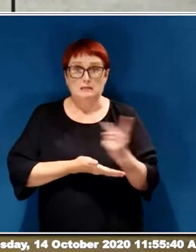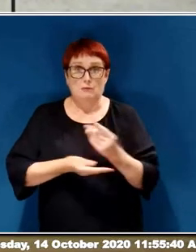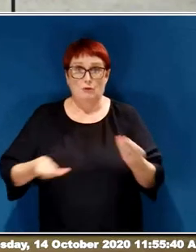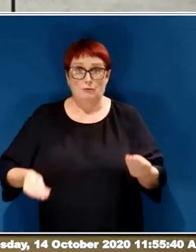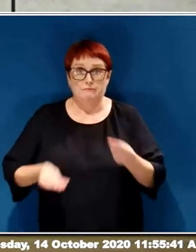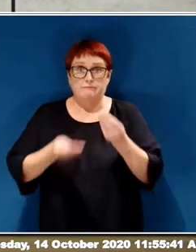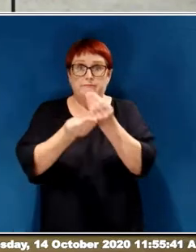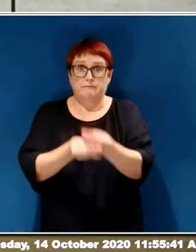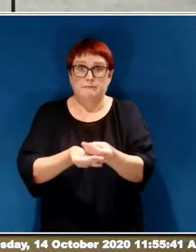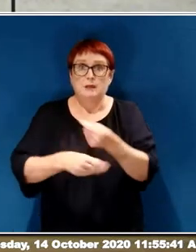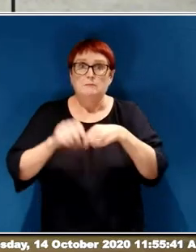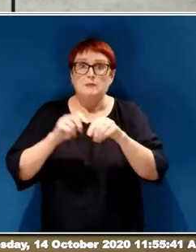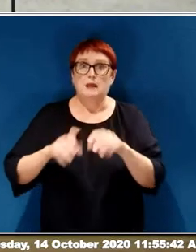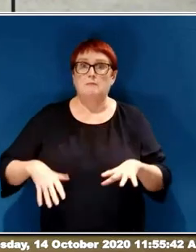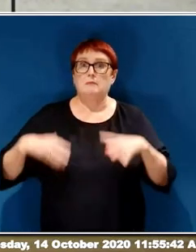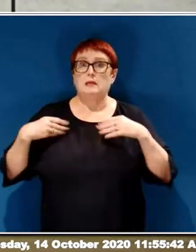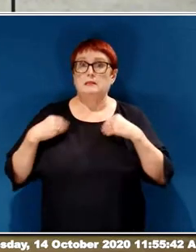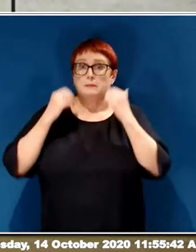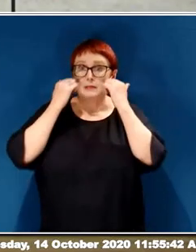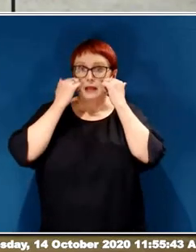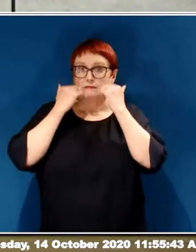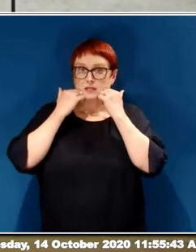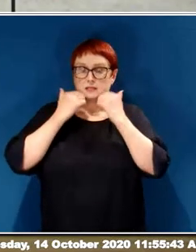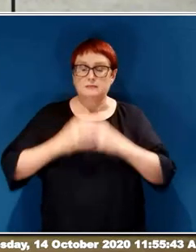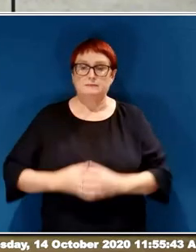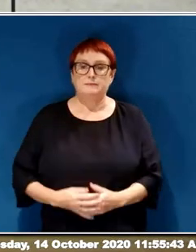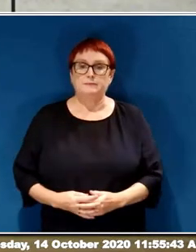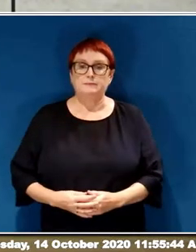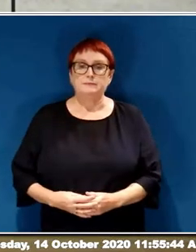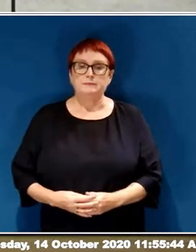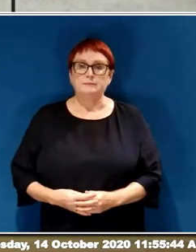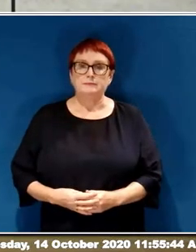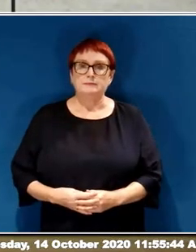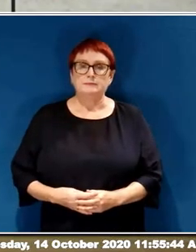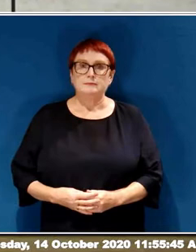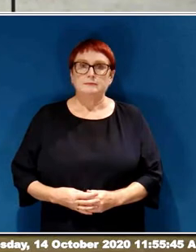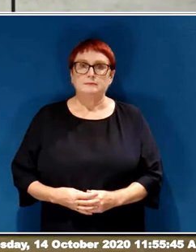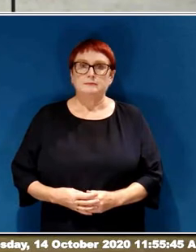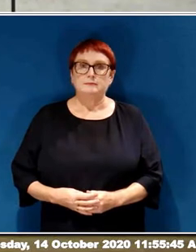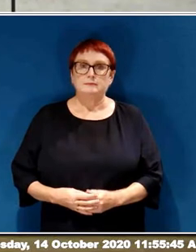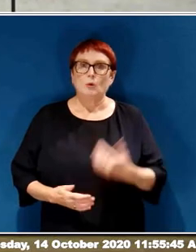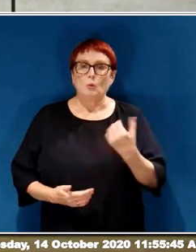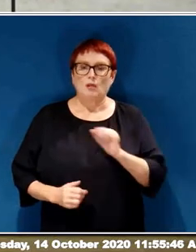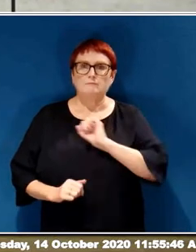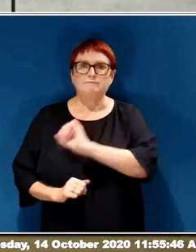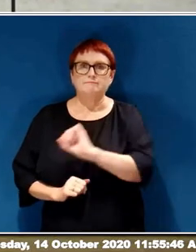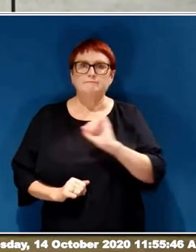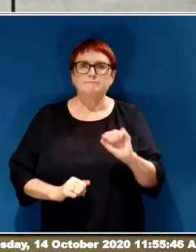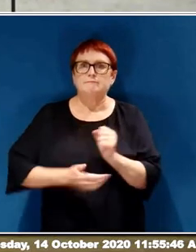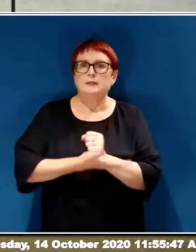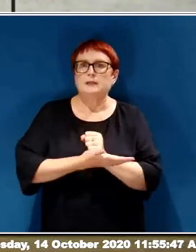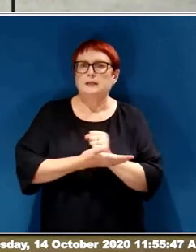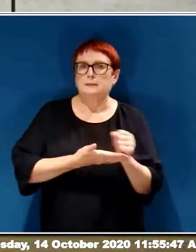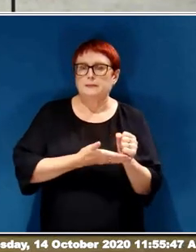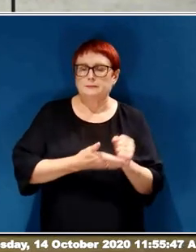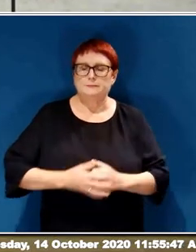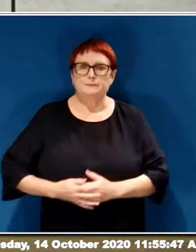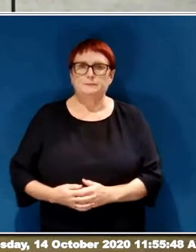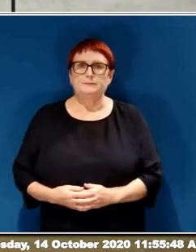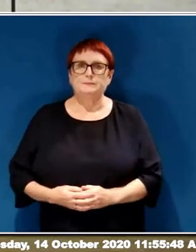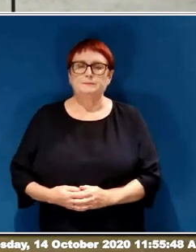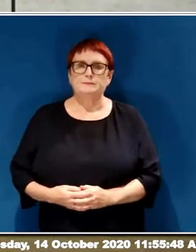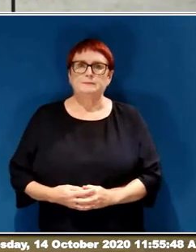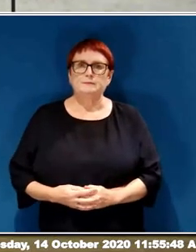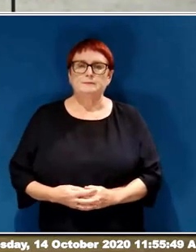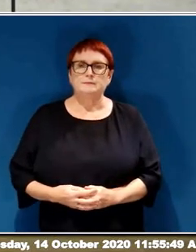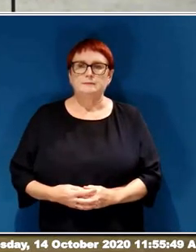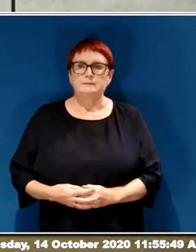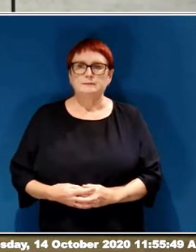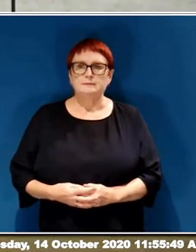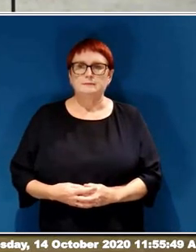Exhibits 7.113.1 through to 7.113.3.